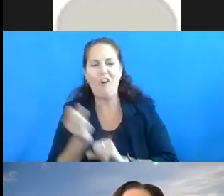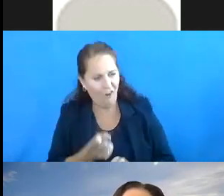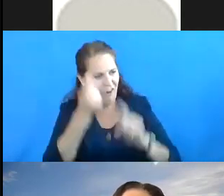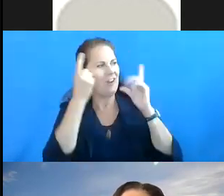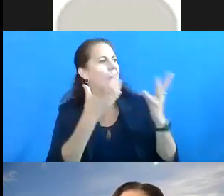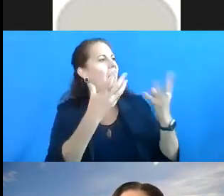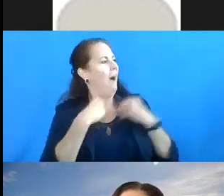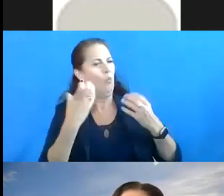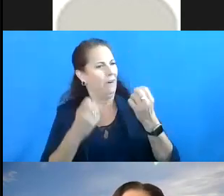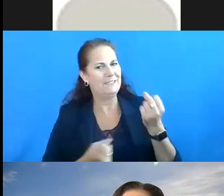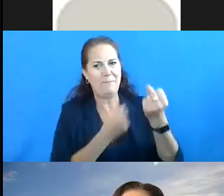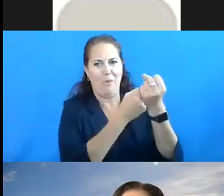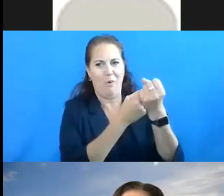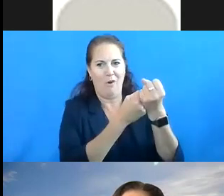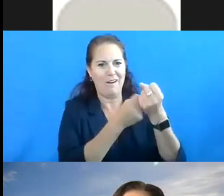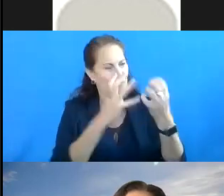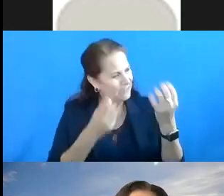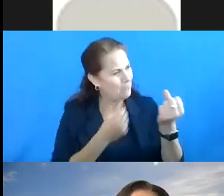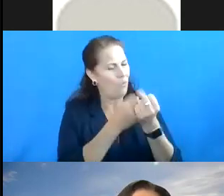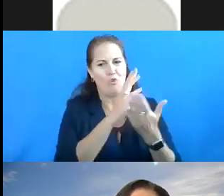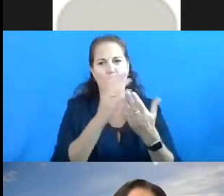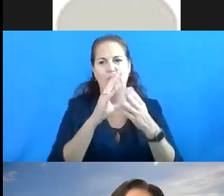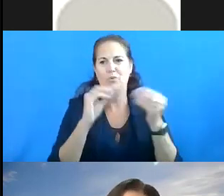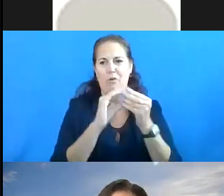support your story, and support your project. Next slide.